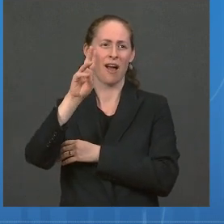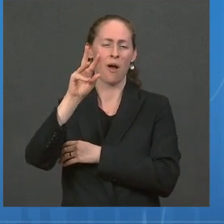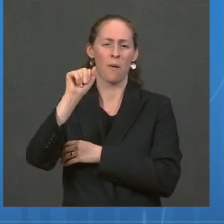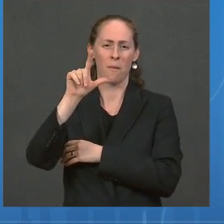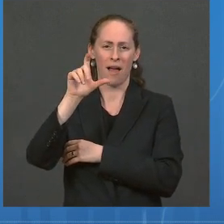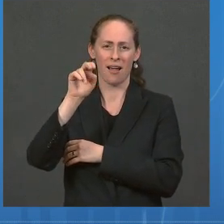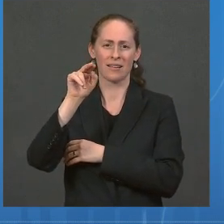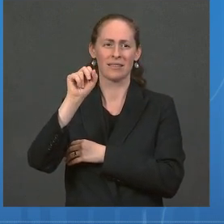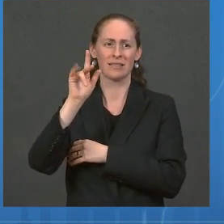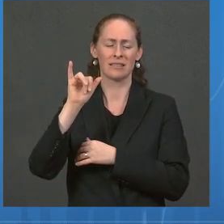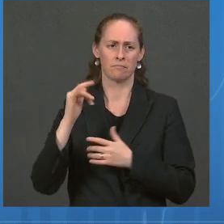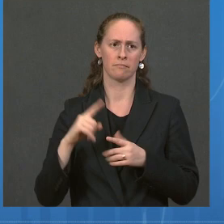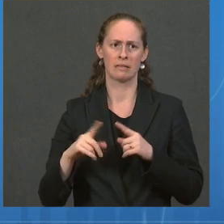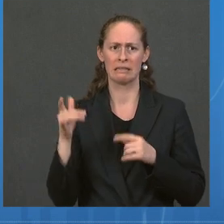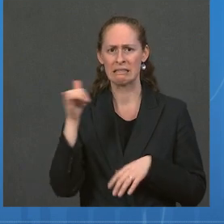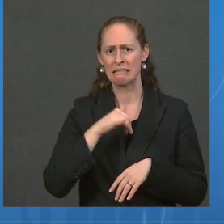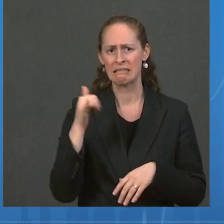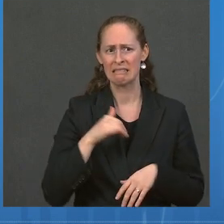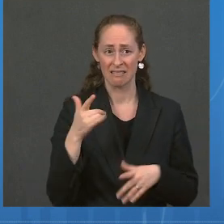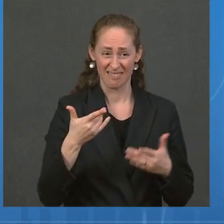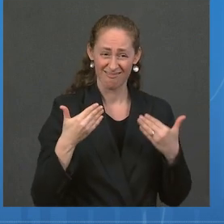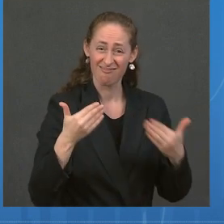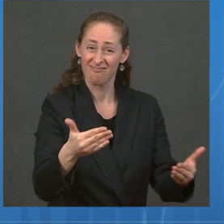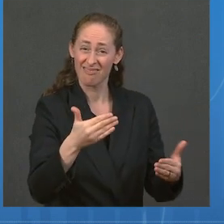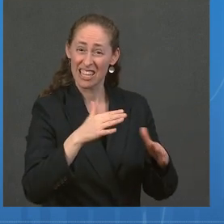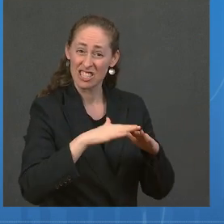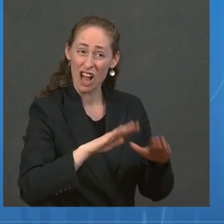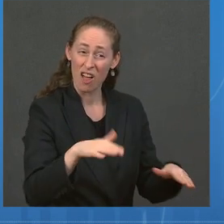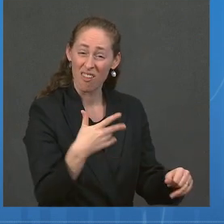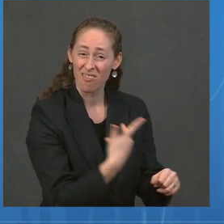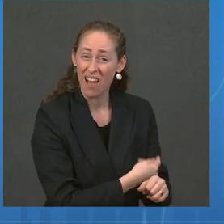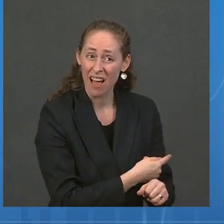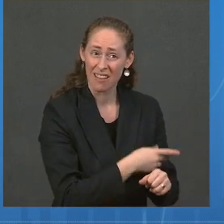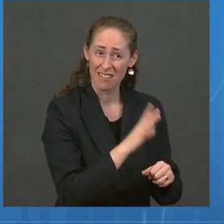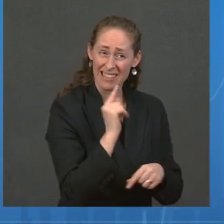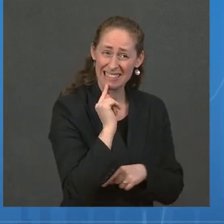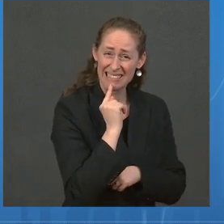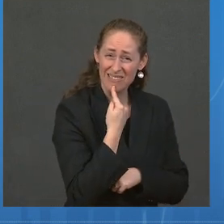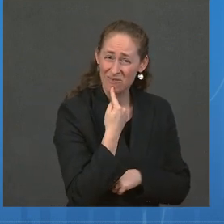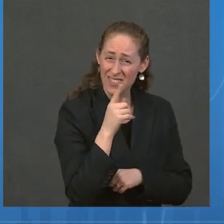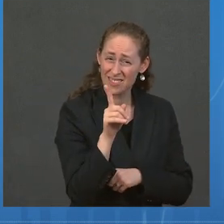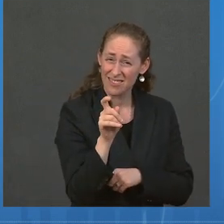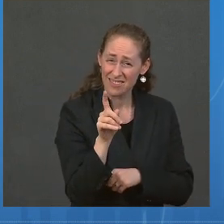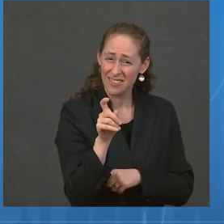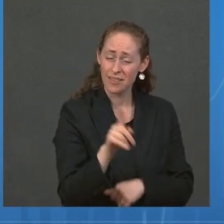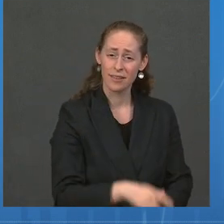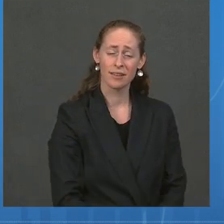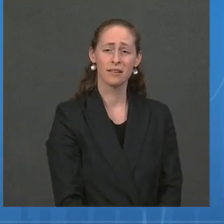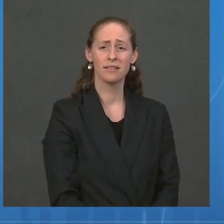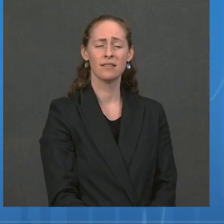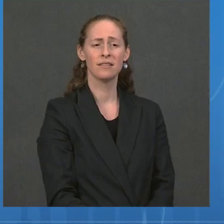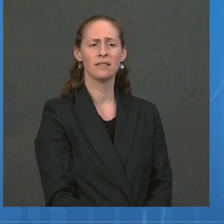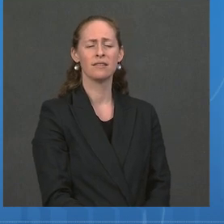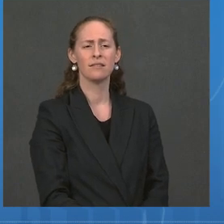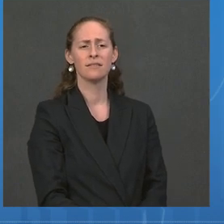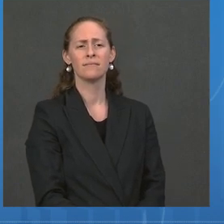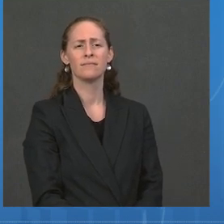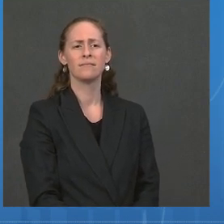to get kids vaccinated? Mr. Zients: Dr. Walensky. Dr. Walensky: Thank you, Cheyenne. So, you know, I think there's urgency